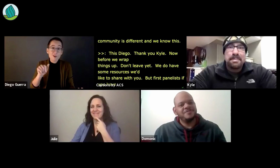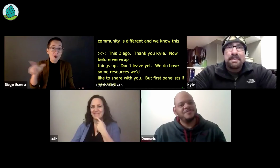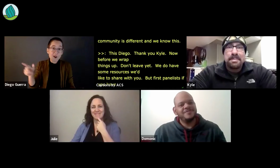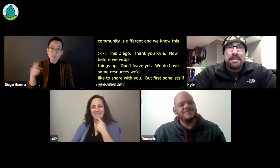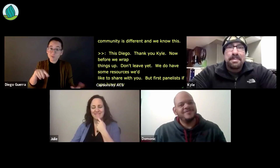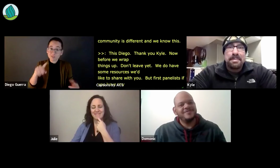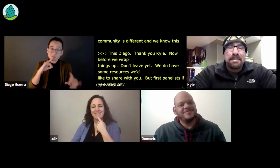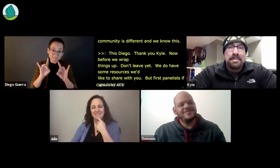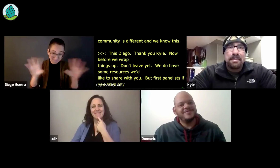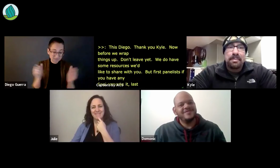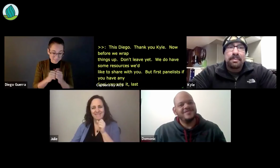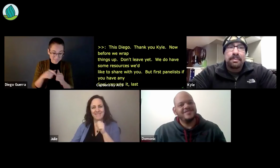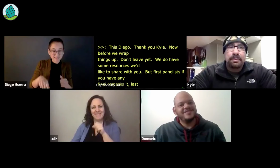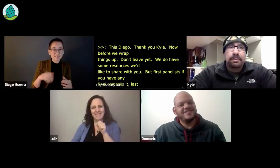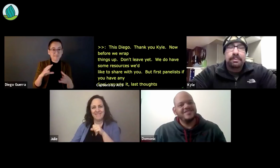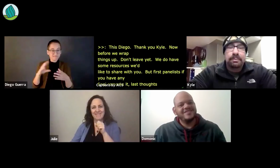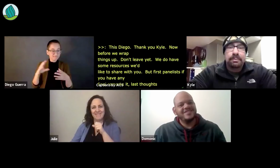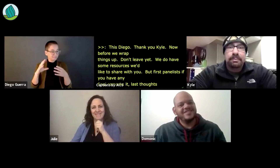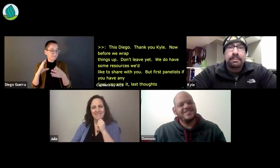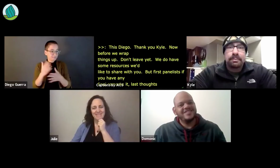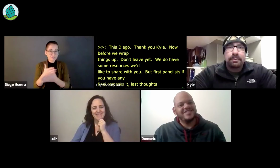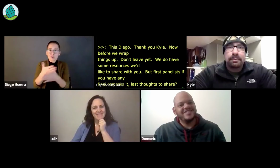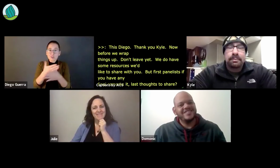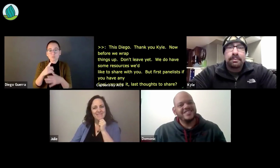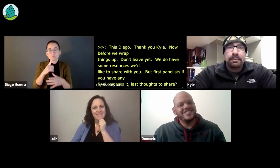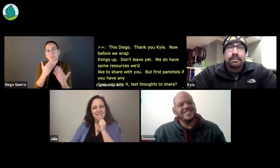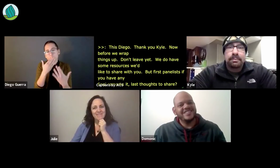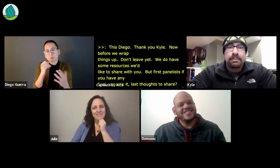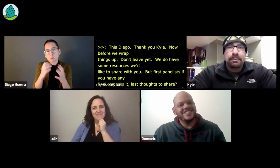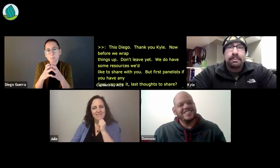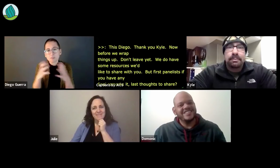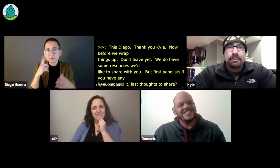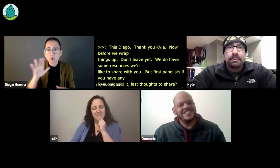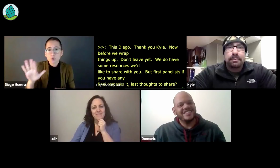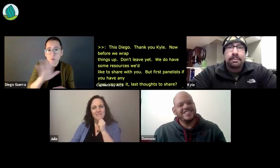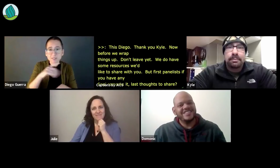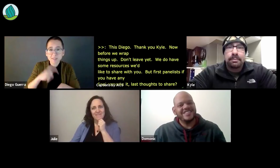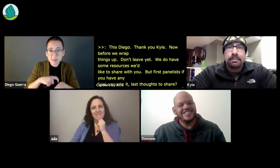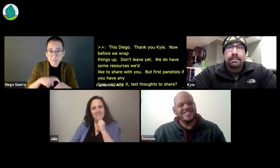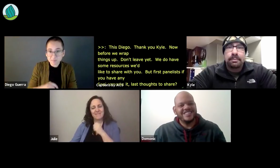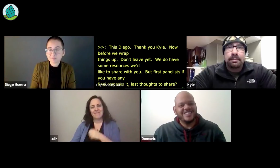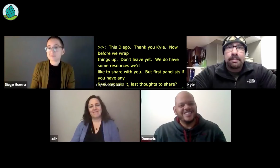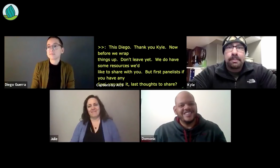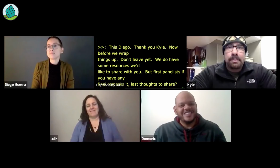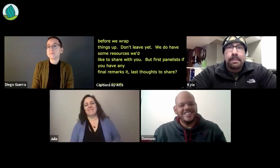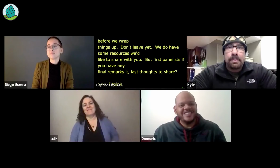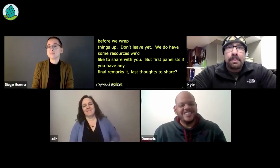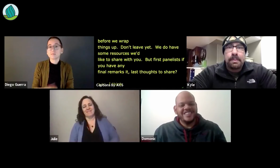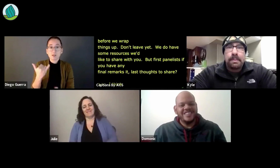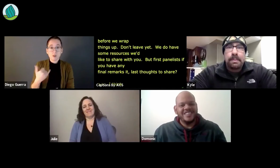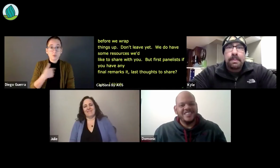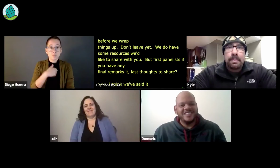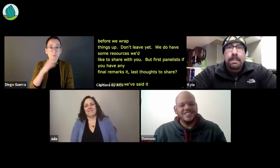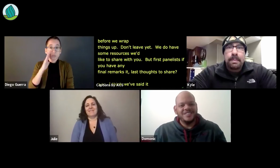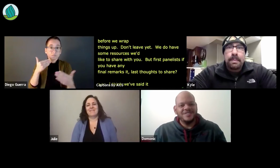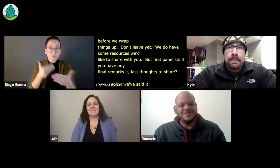I think we've said it all with our dialogue already. Thank you so much, everyone, for your time today.